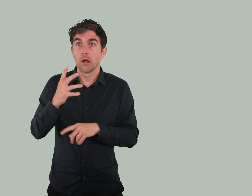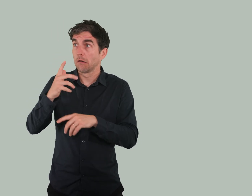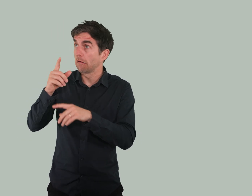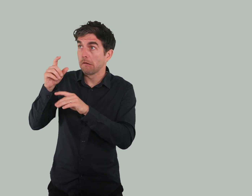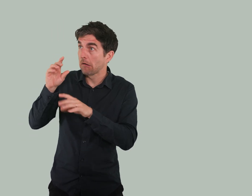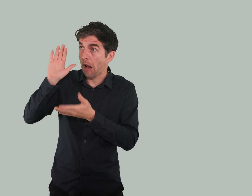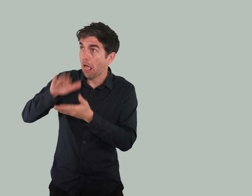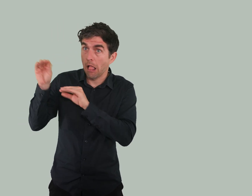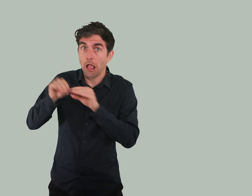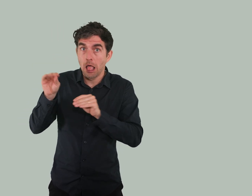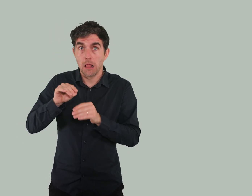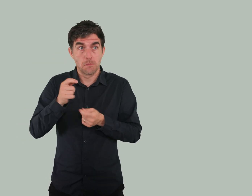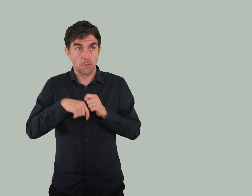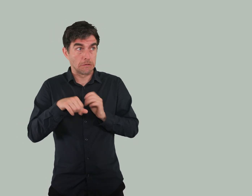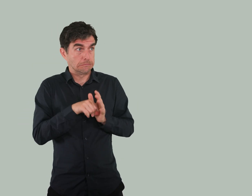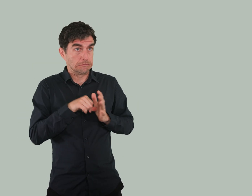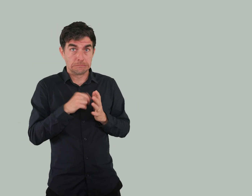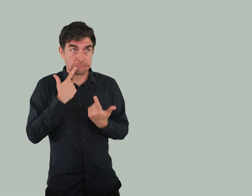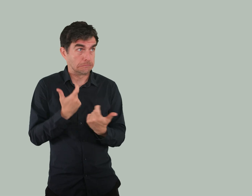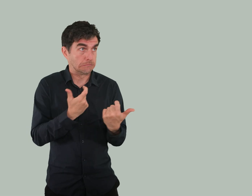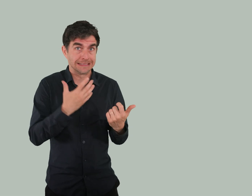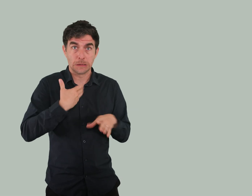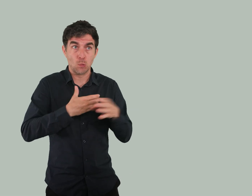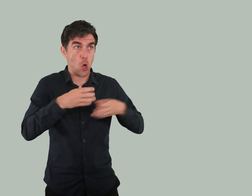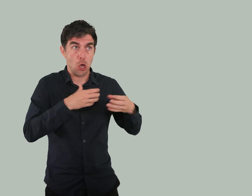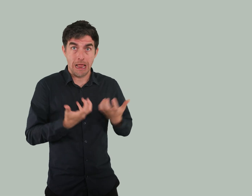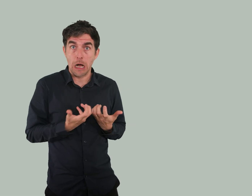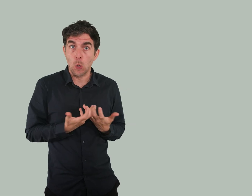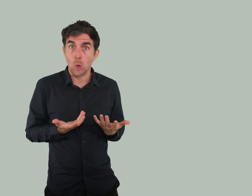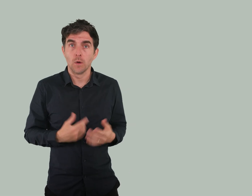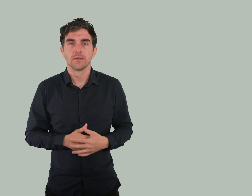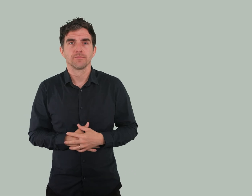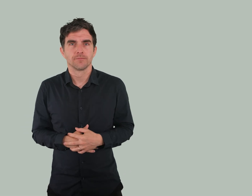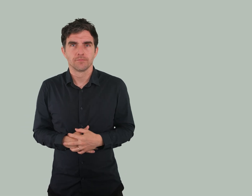warned changes to the migration system would worsen labour shortages.